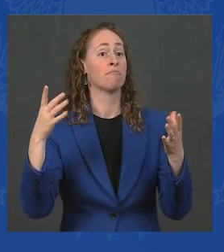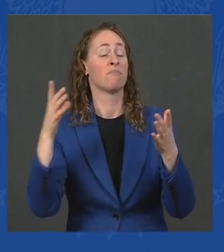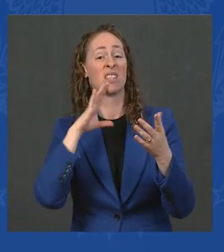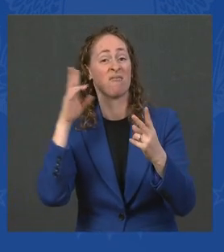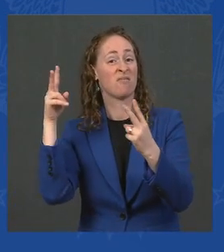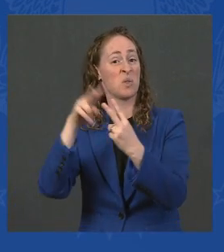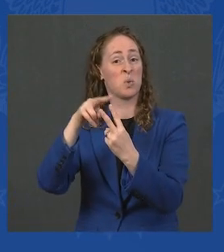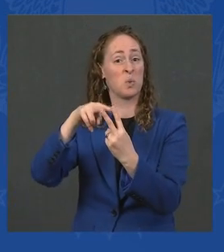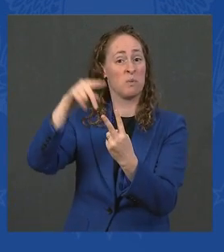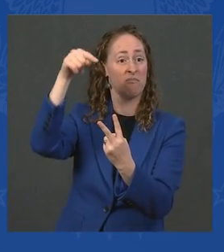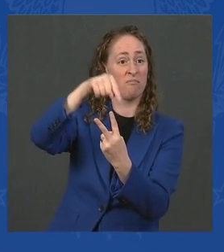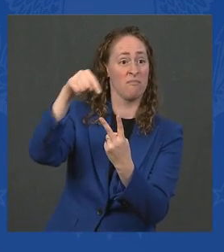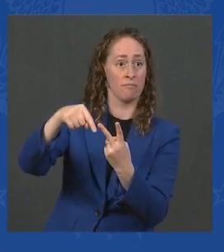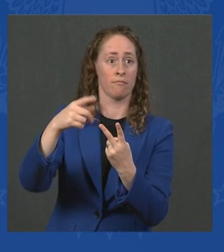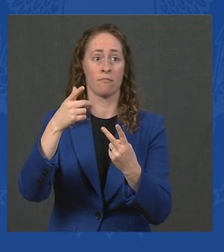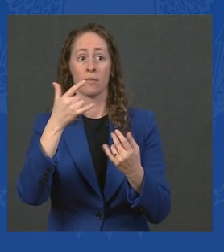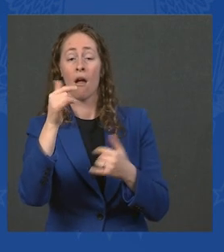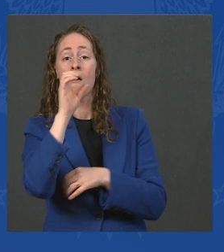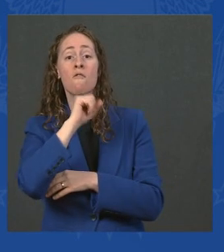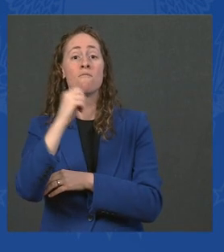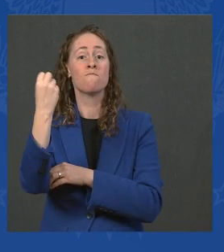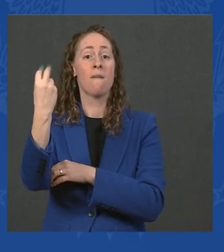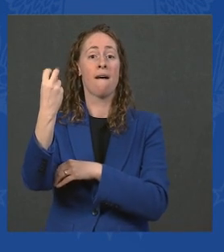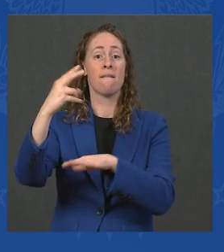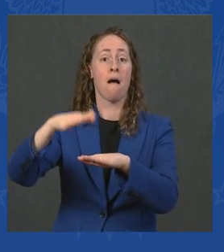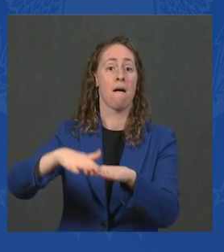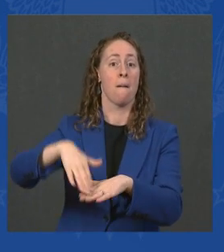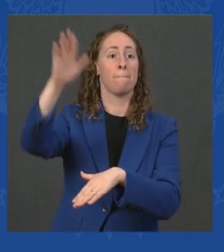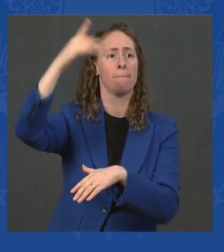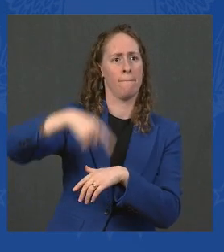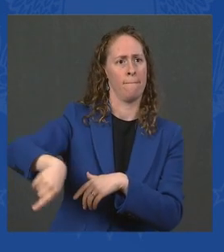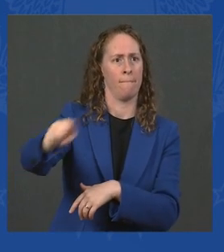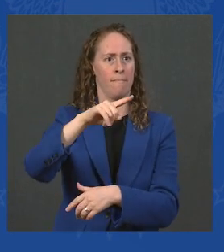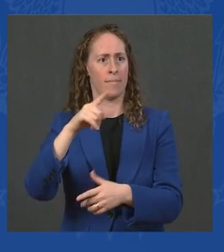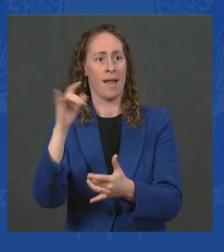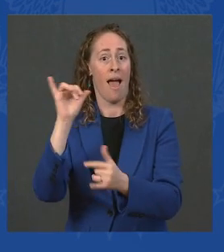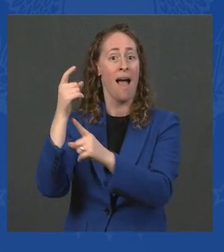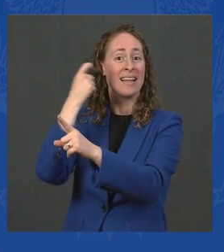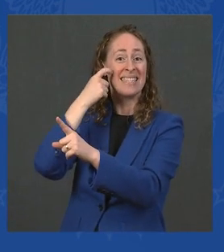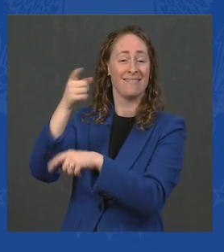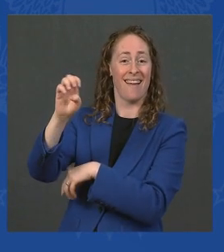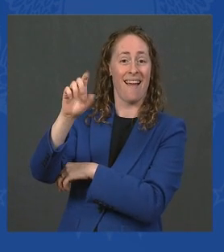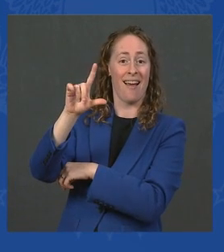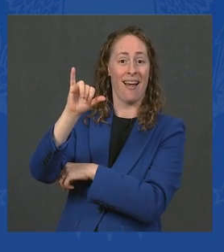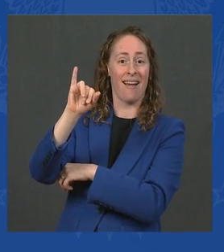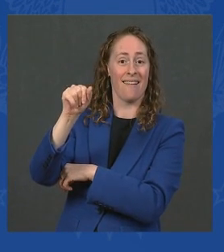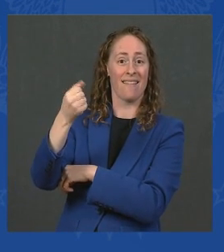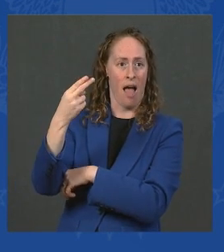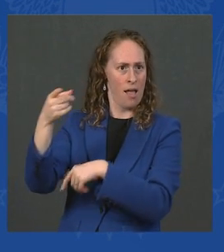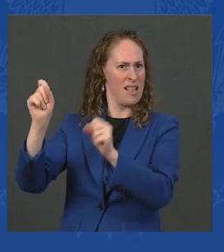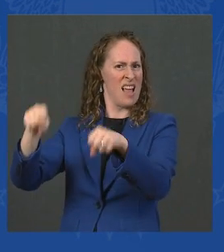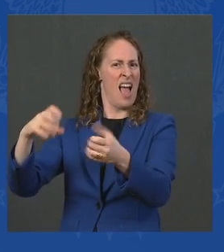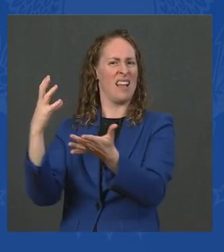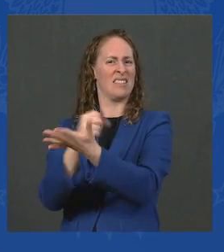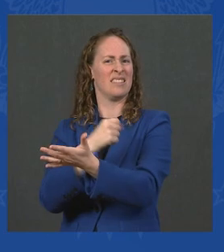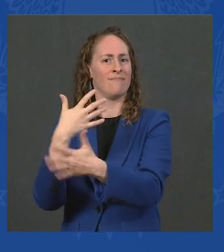children ages 12 and older, like Elijah, who are eligible for vaccines -- and he got his; children ages 11